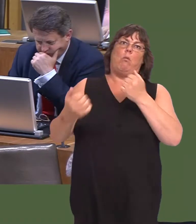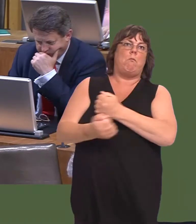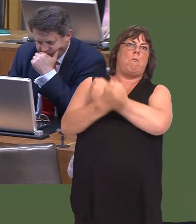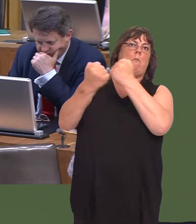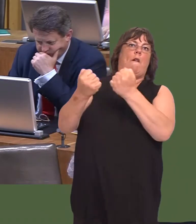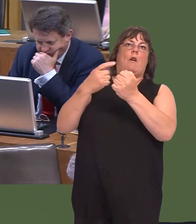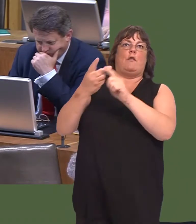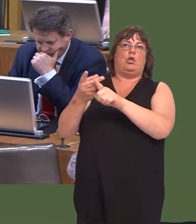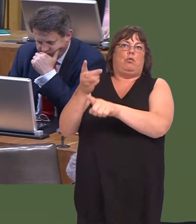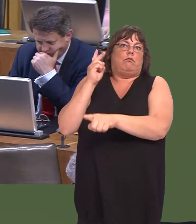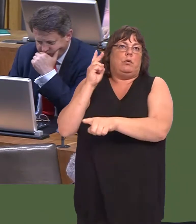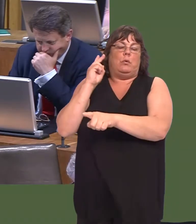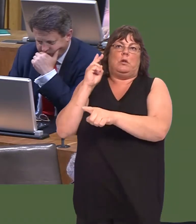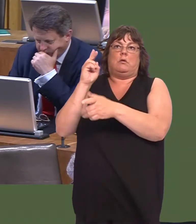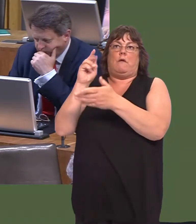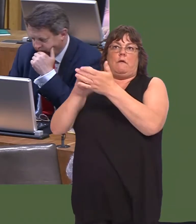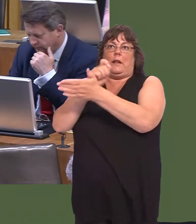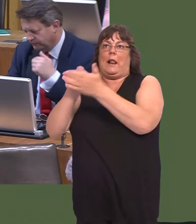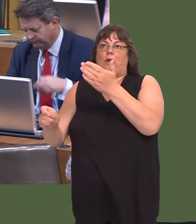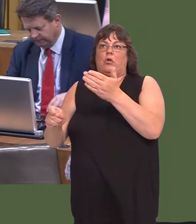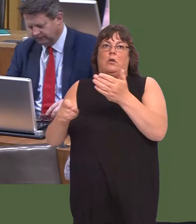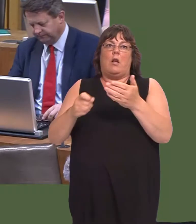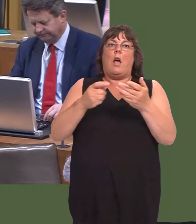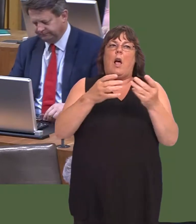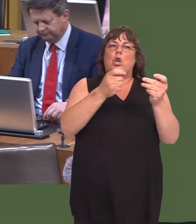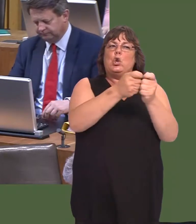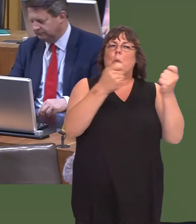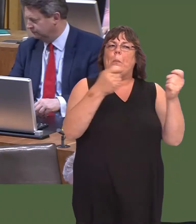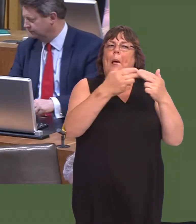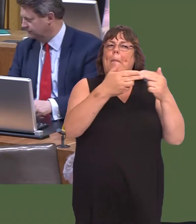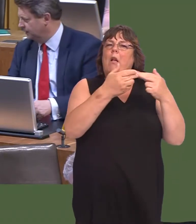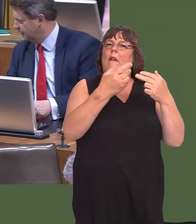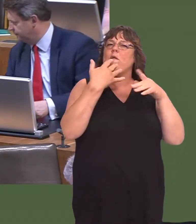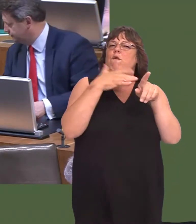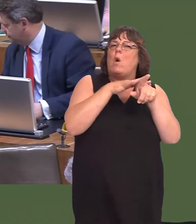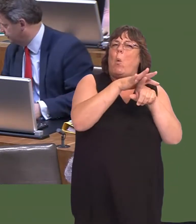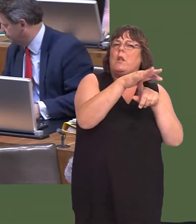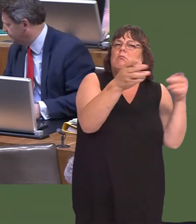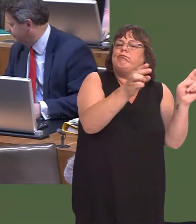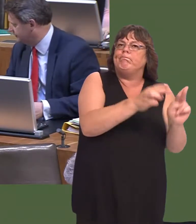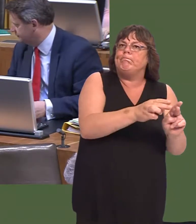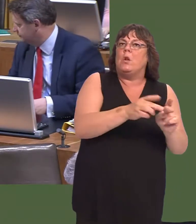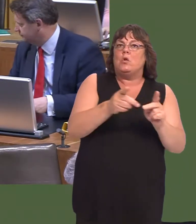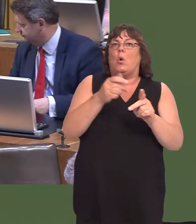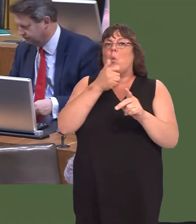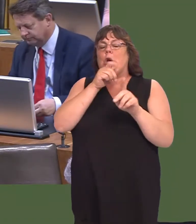than the tabloid newspapers for the first time ever. So, a wide variety of media will be used in order to convey the message.